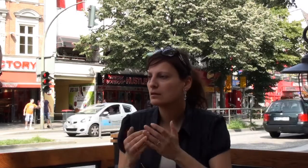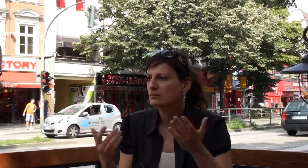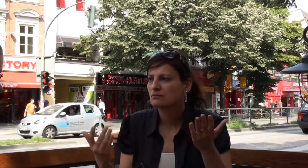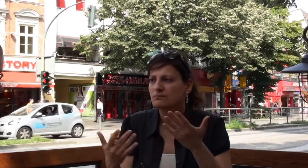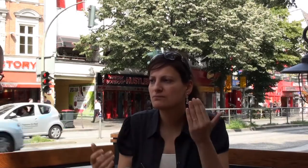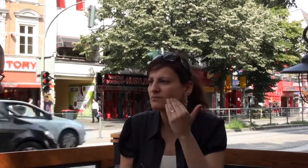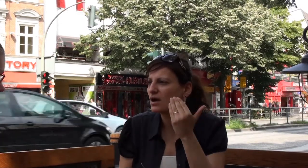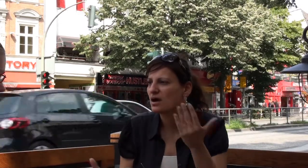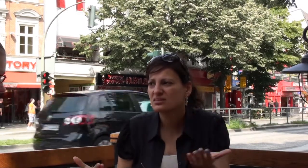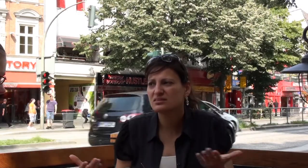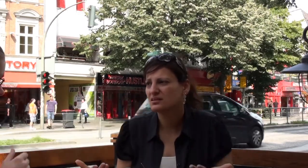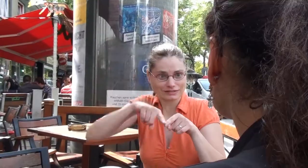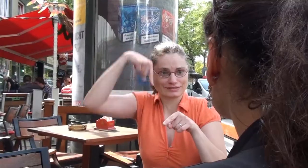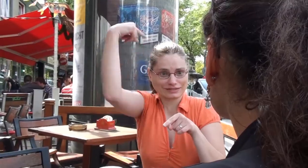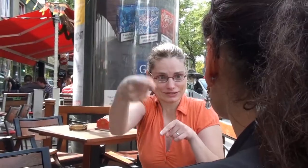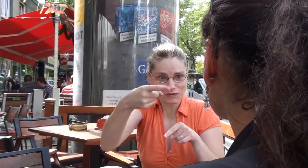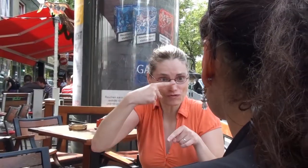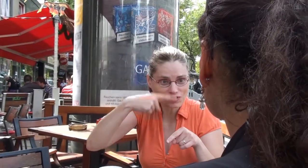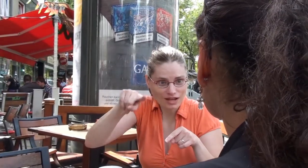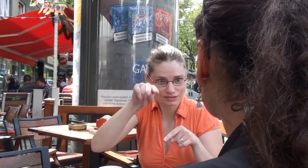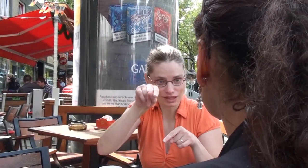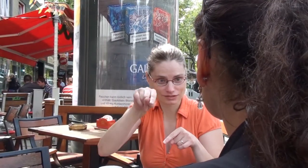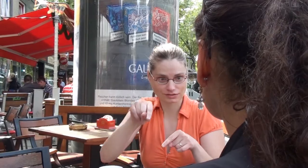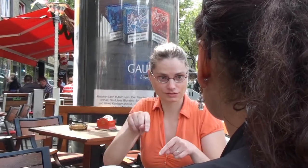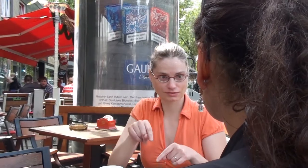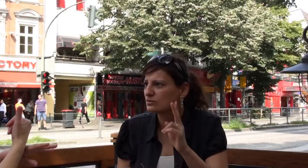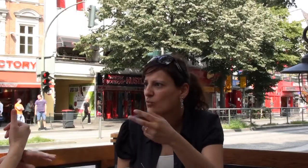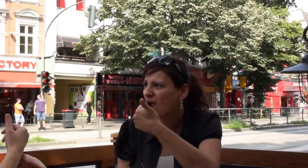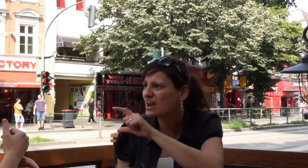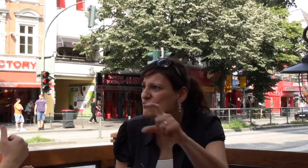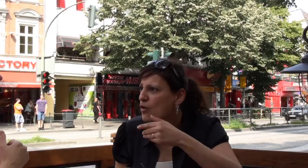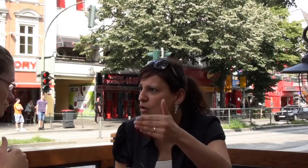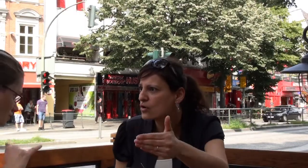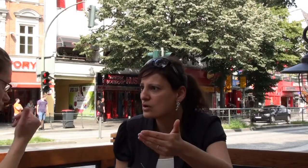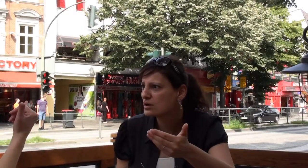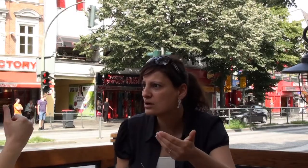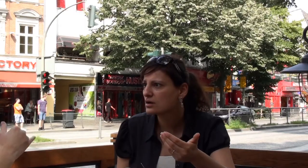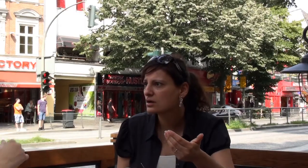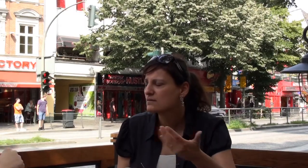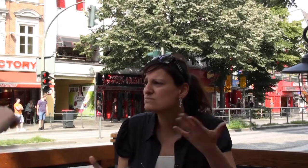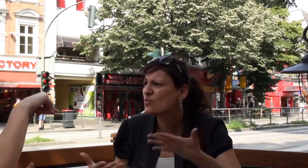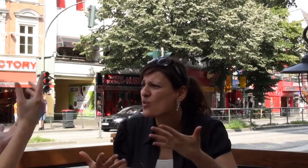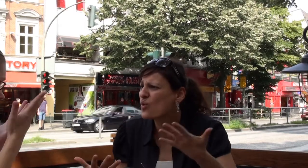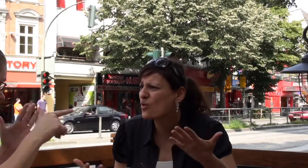When they marry? Next week friday. 1 Week to go? Where at?